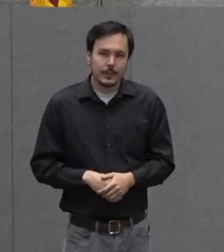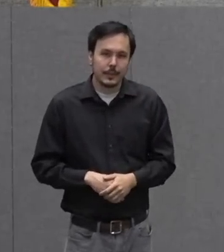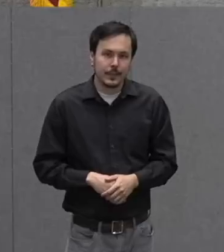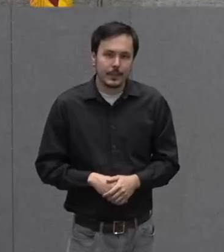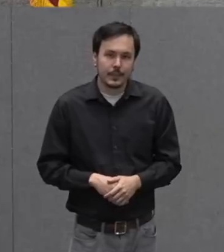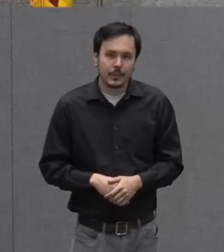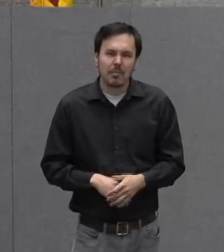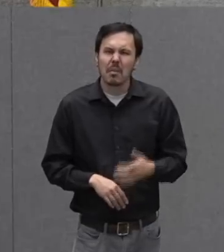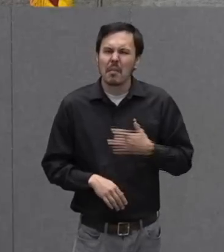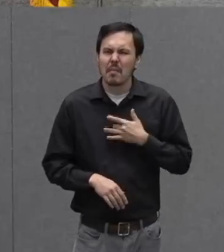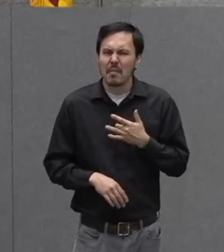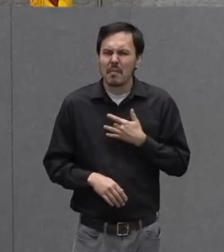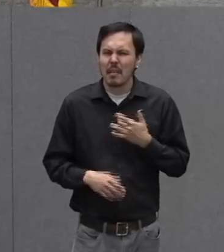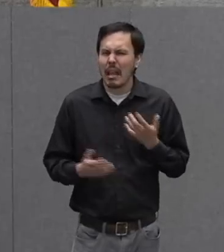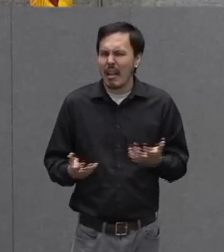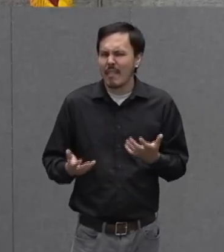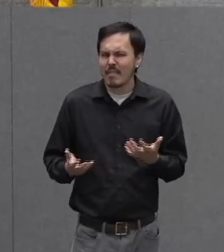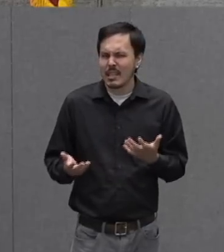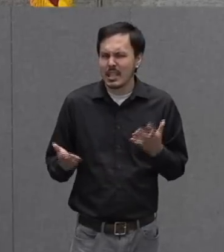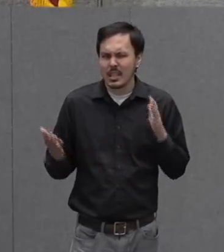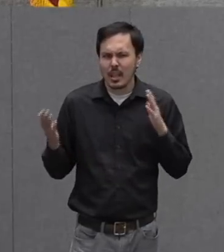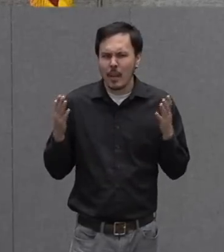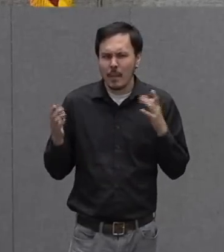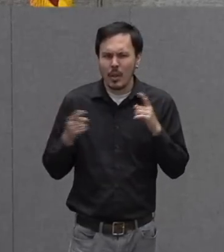It feels a little bit heavier than this index card.